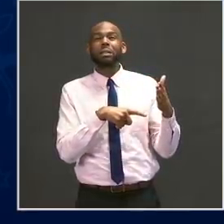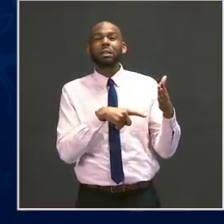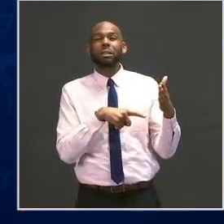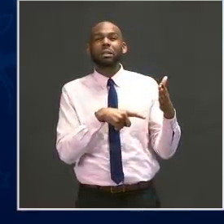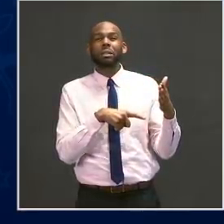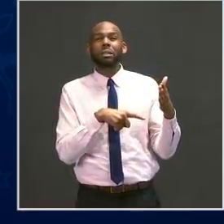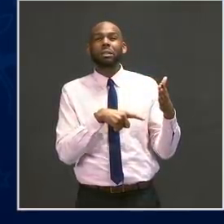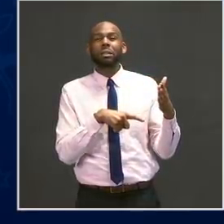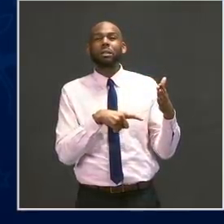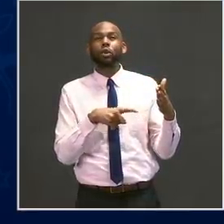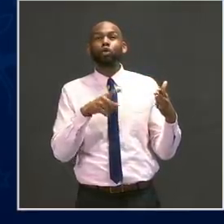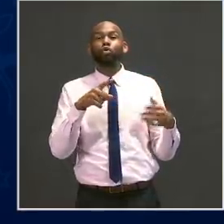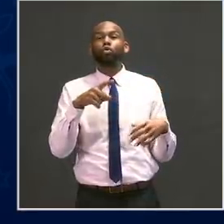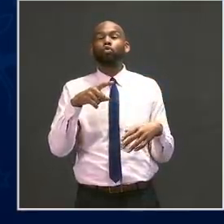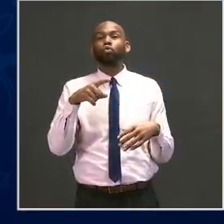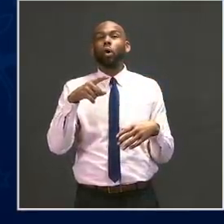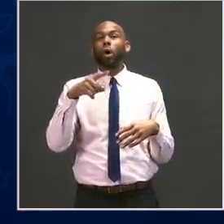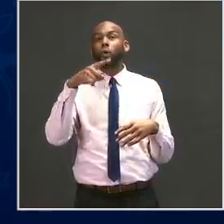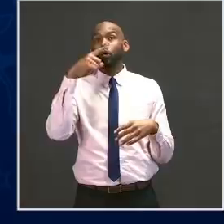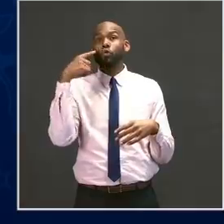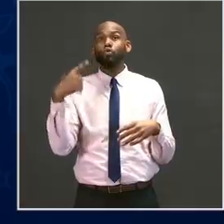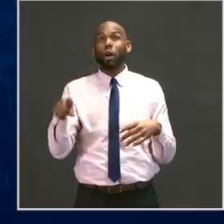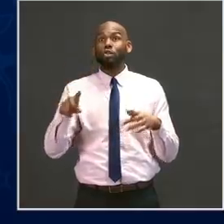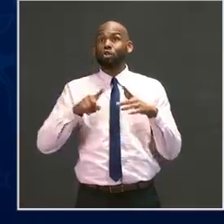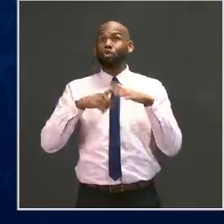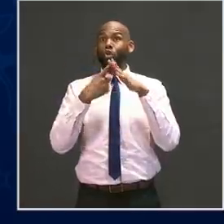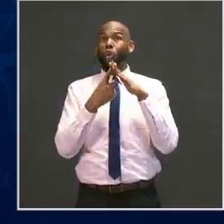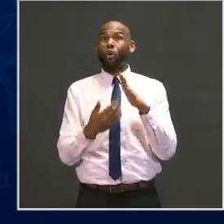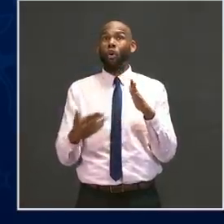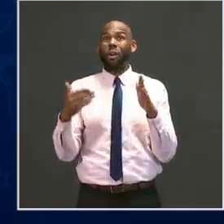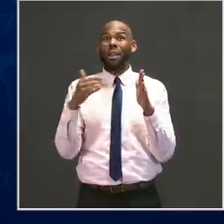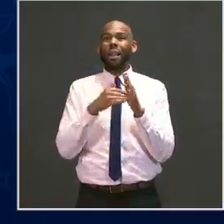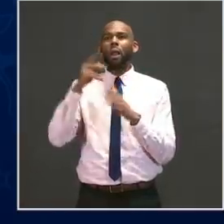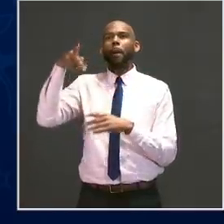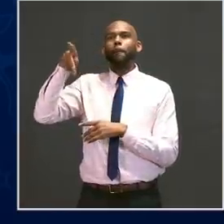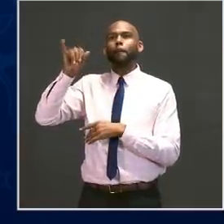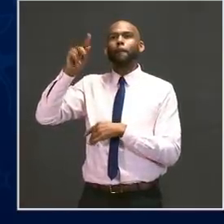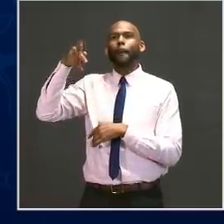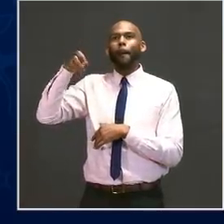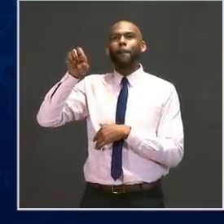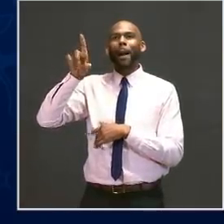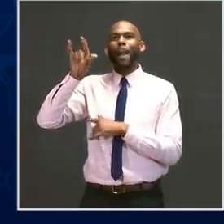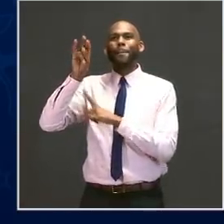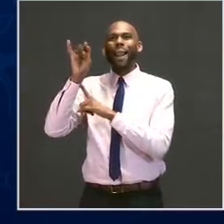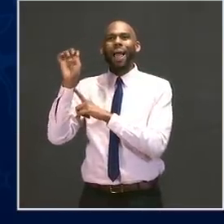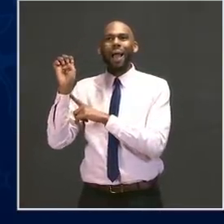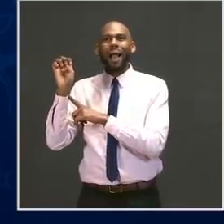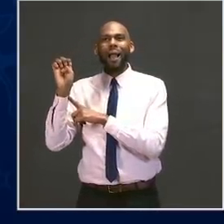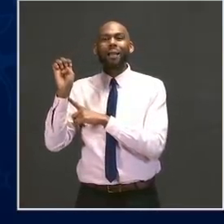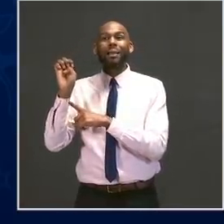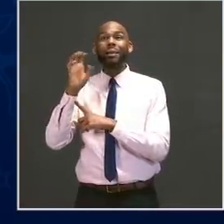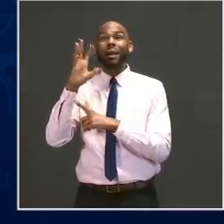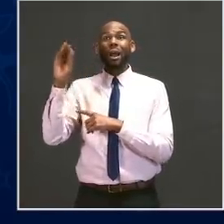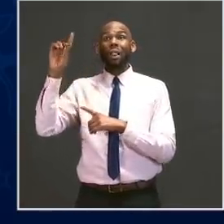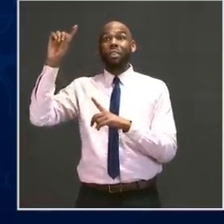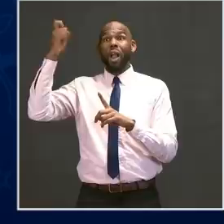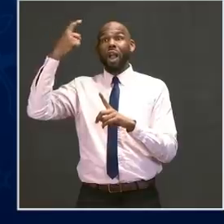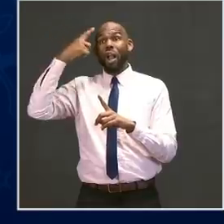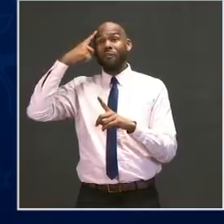Russia resumed construction of the pipeline, and German government continues to defend the project.